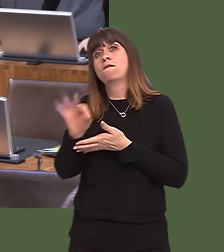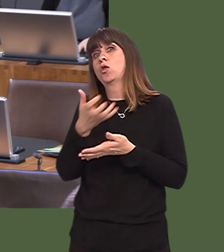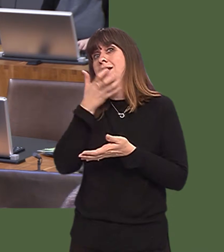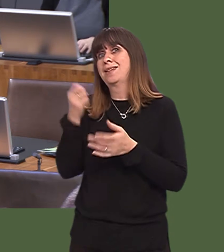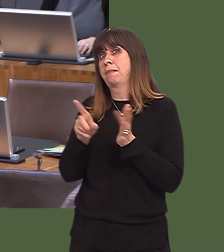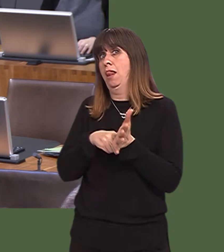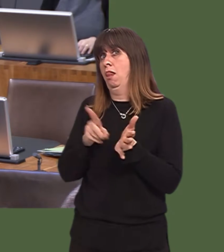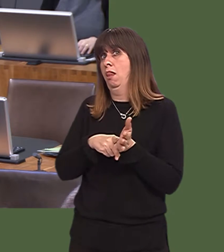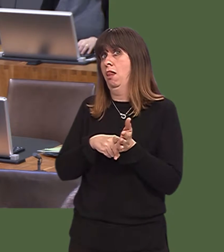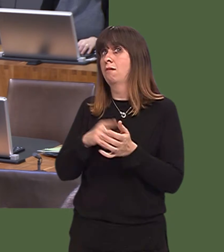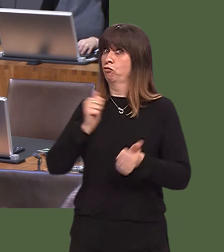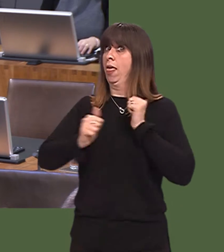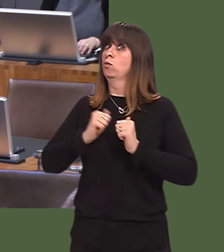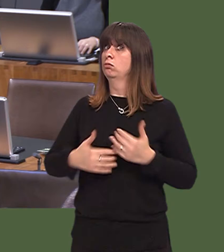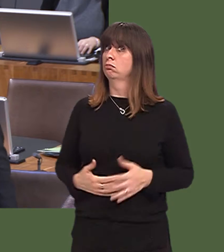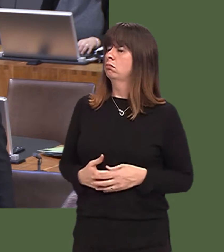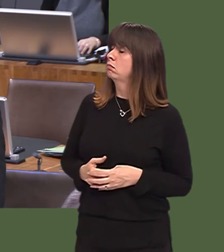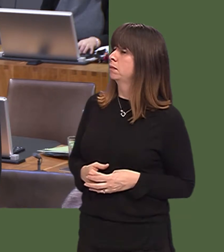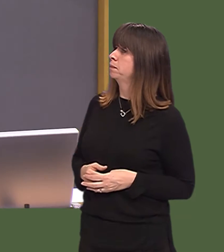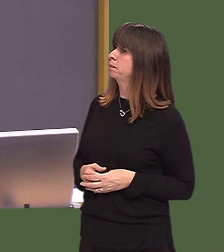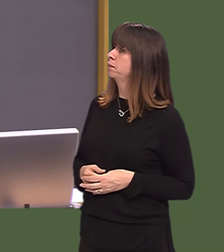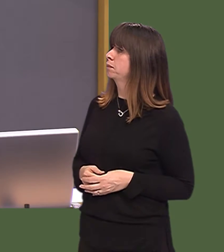their heating bills, and thatís something weíre proud of.